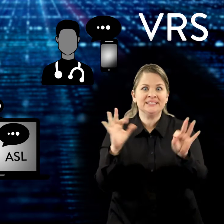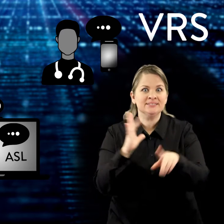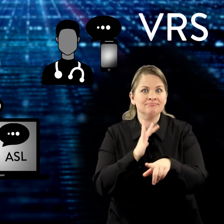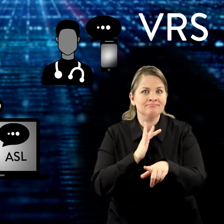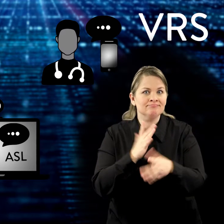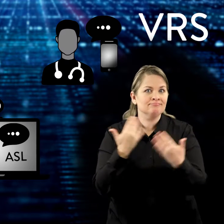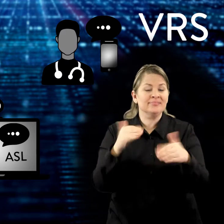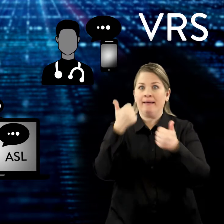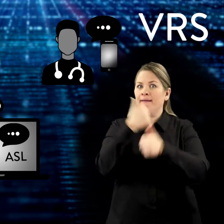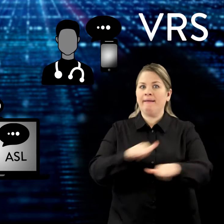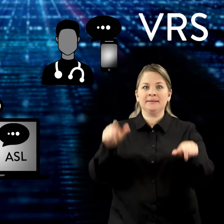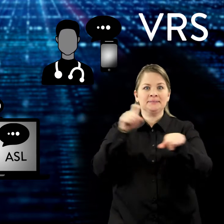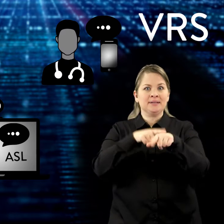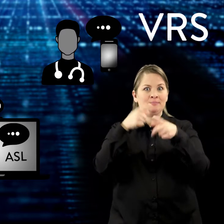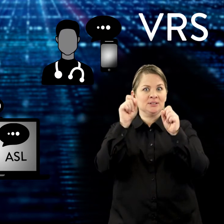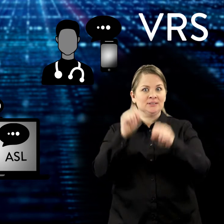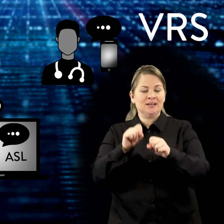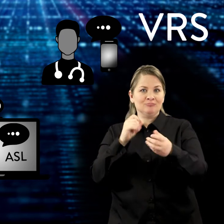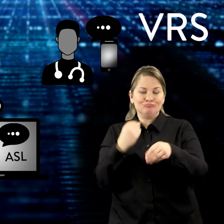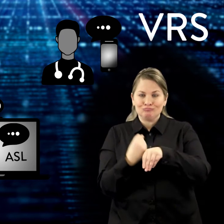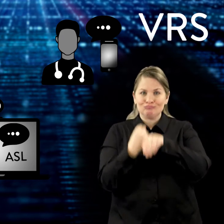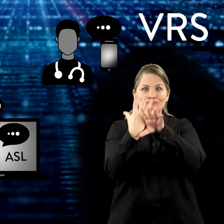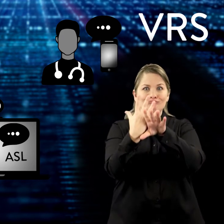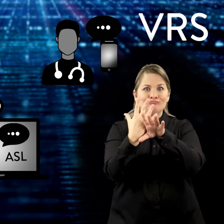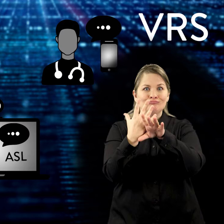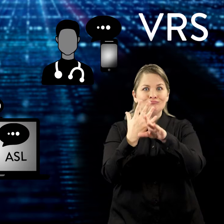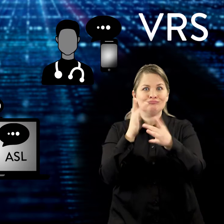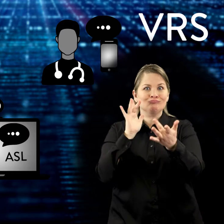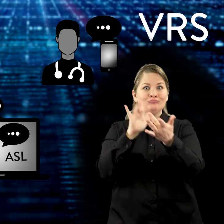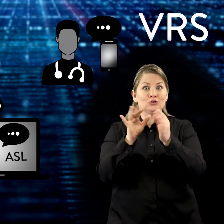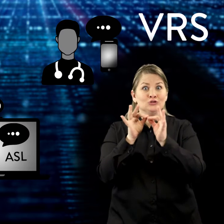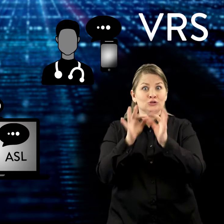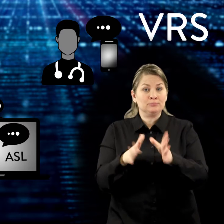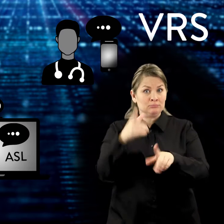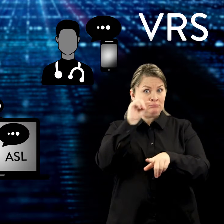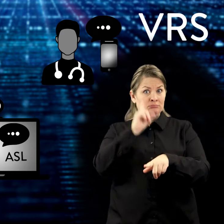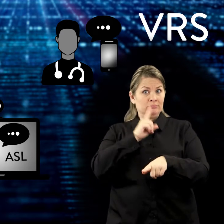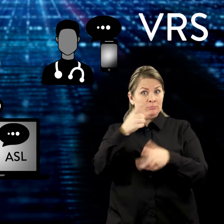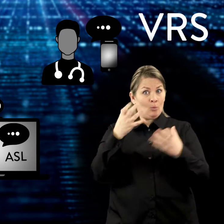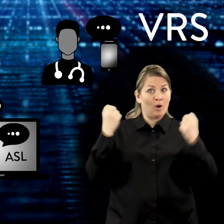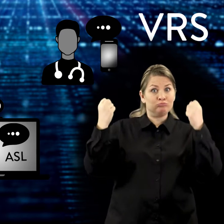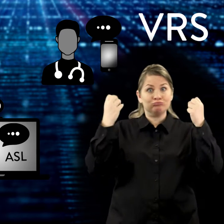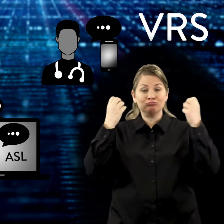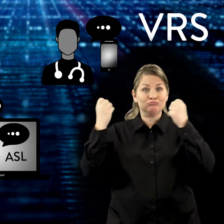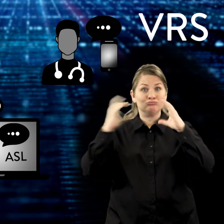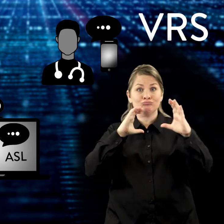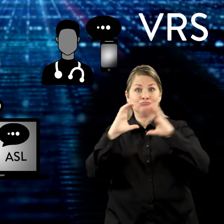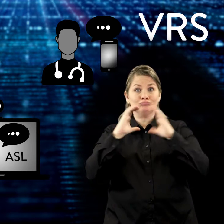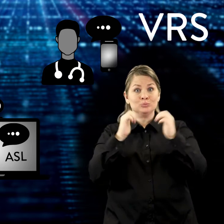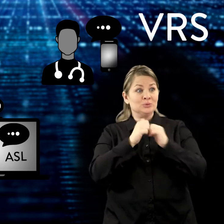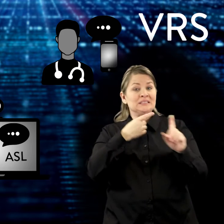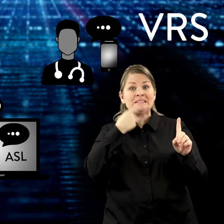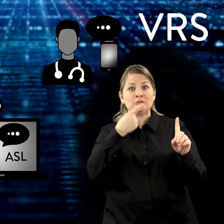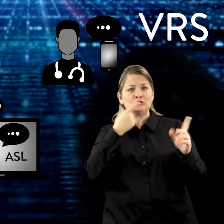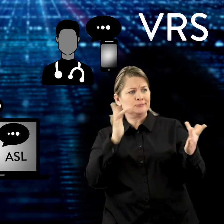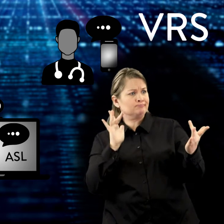It is a free, on-demand video interpreting service that allows a consumer who is deaf to use a telephone,